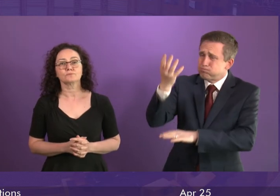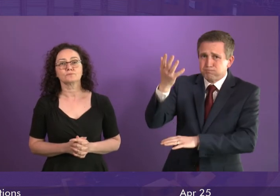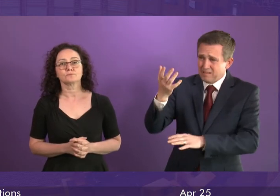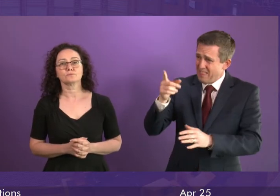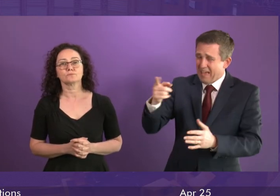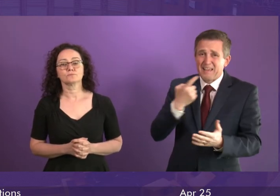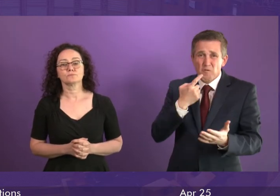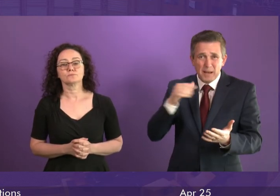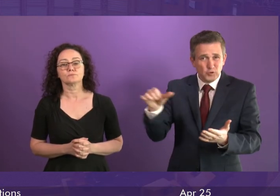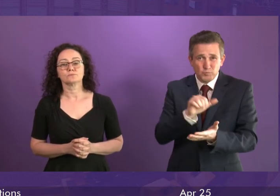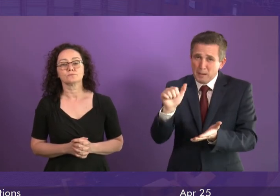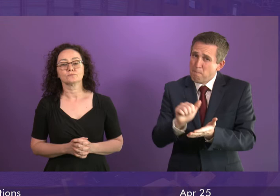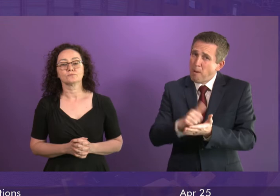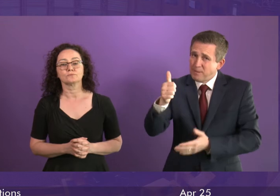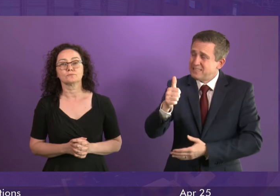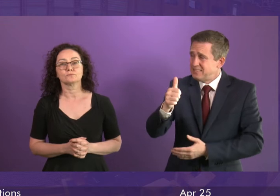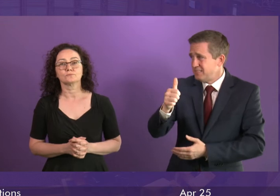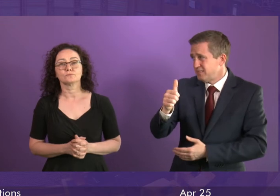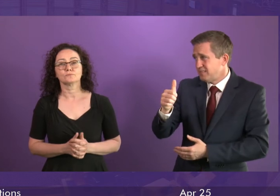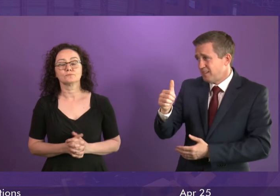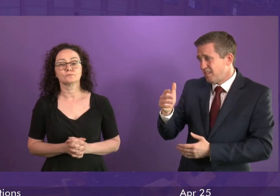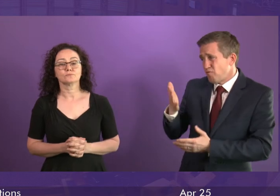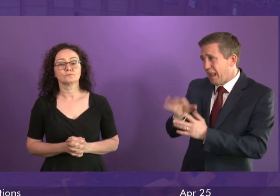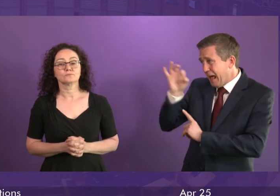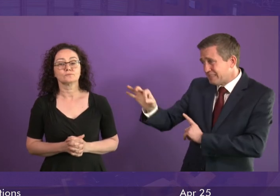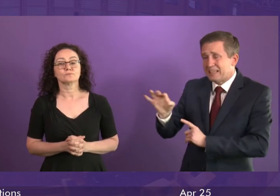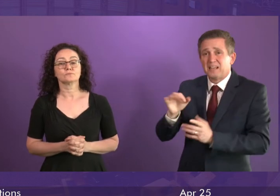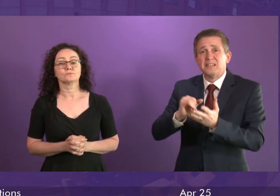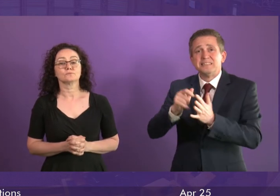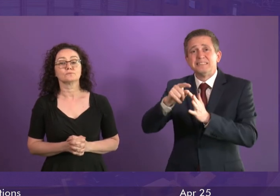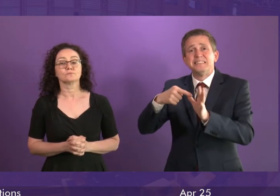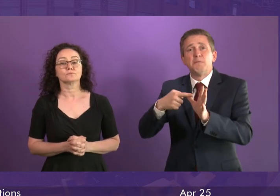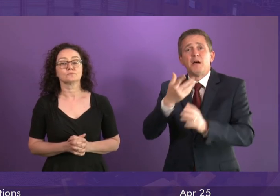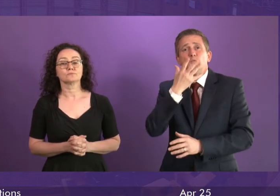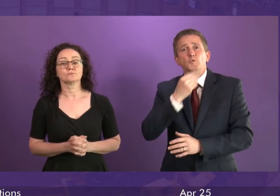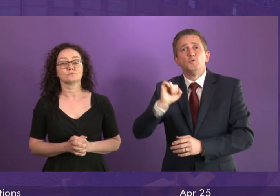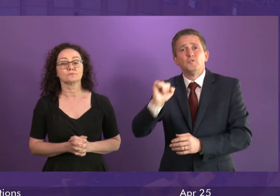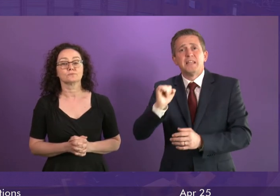be published. Is not it high time that SEPA used its enforcement powers to the fullest